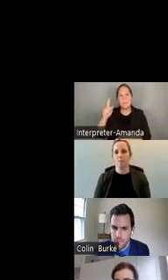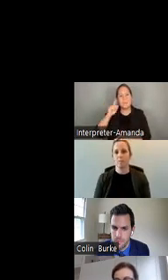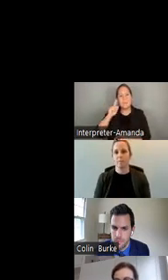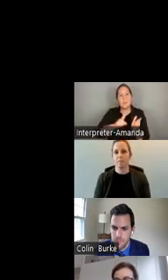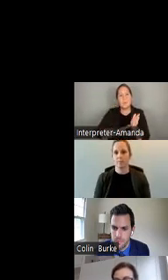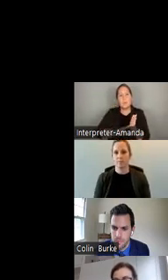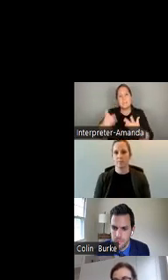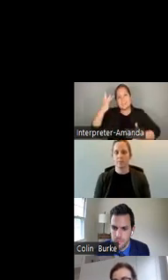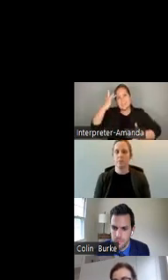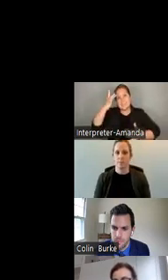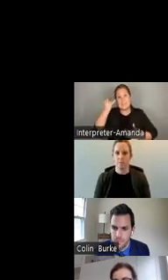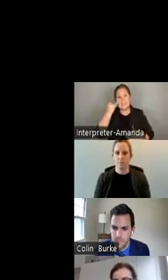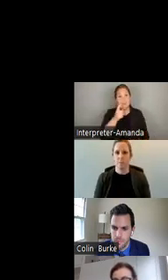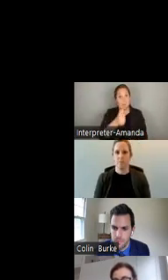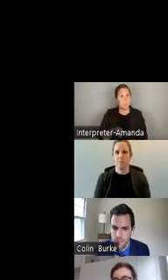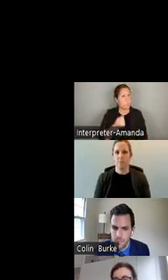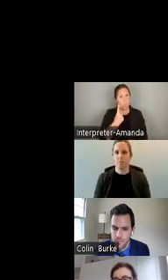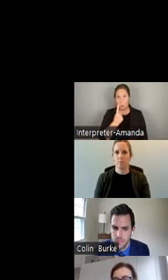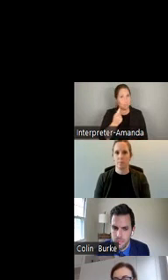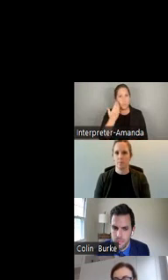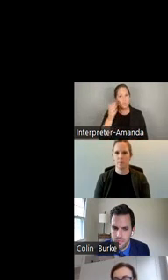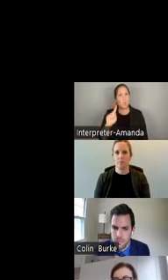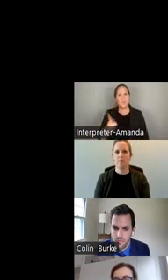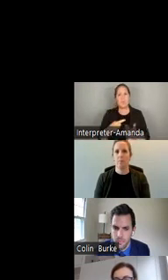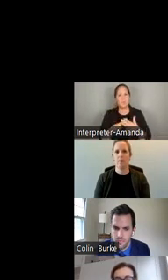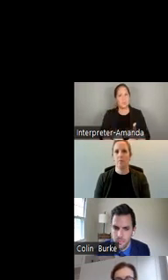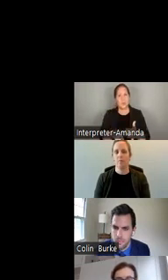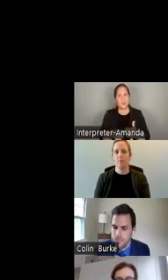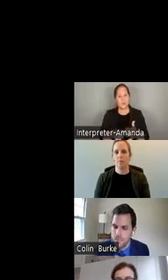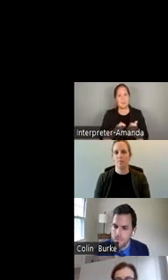necessarily know what your starting point is or or how to how to even think about the inequities